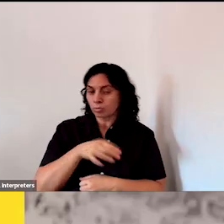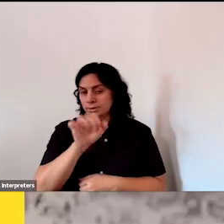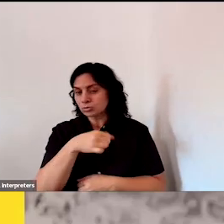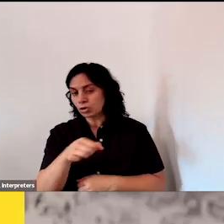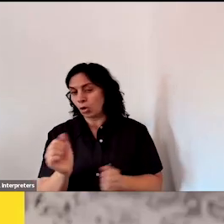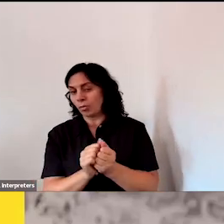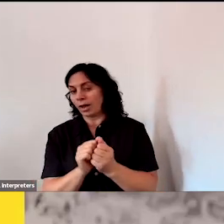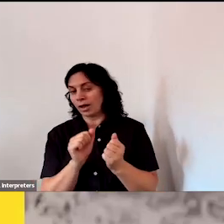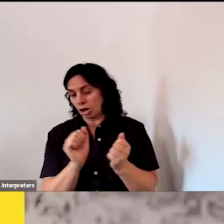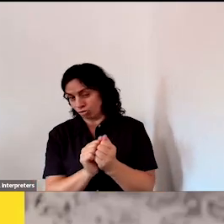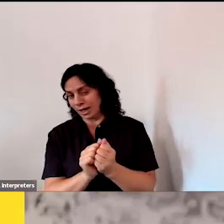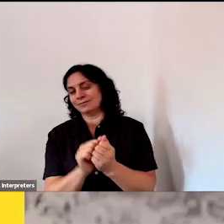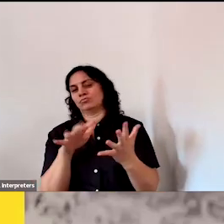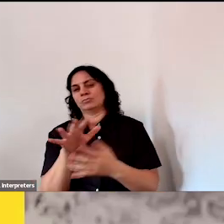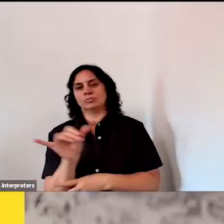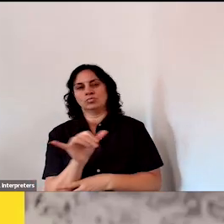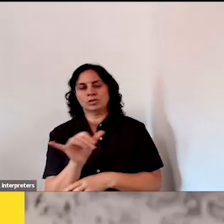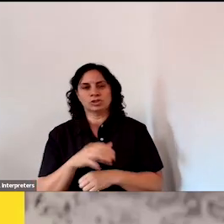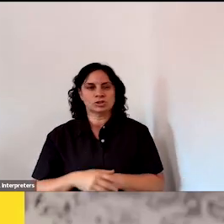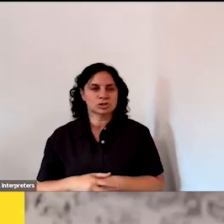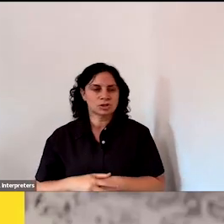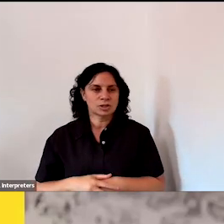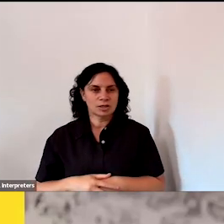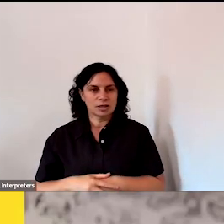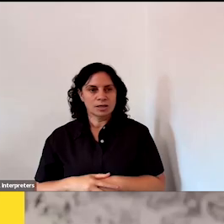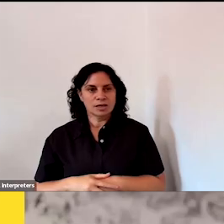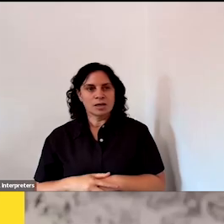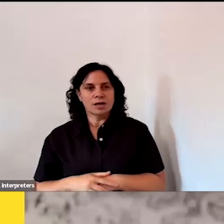This item comes from the multi-dimensional Students Life Satisfaction Scale,